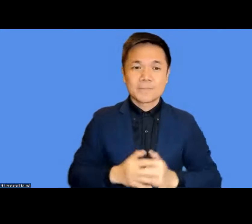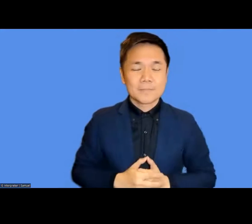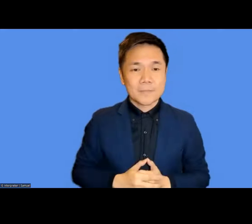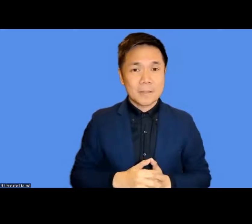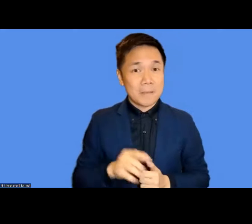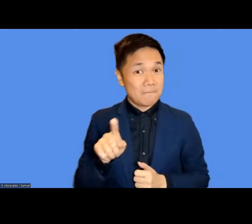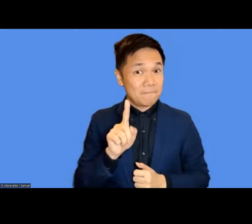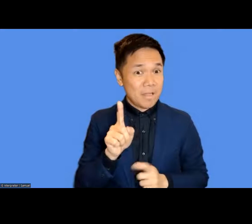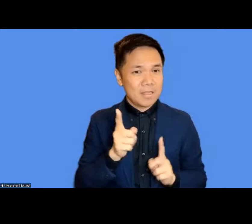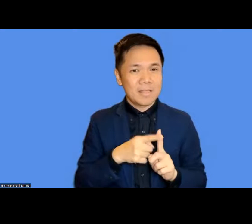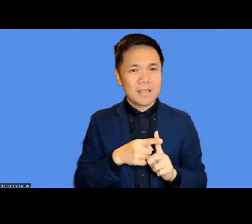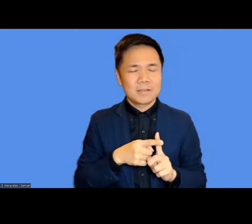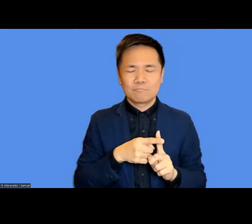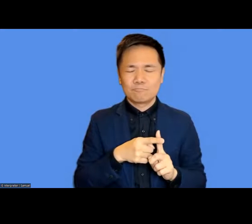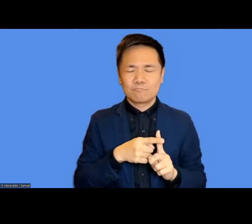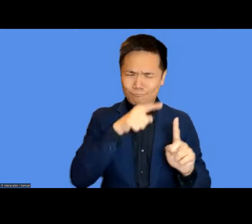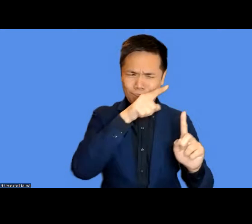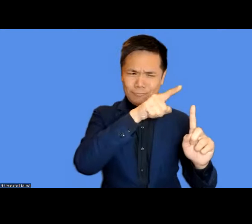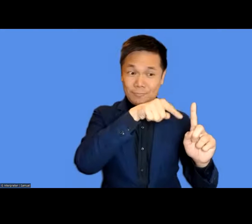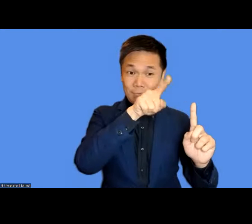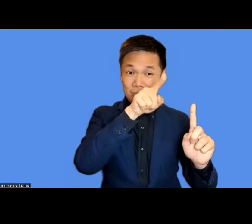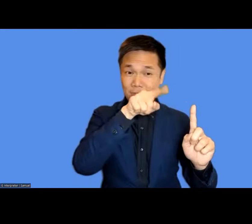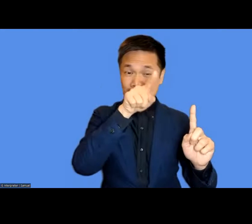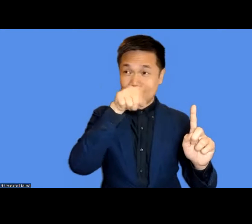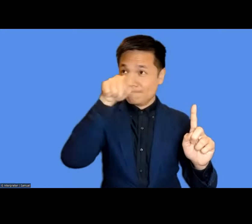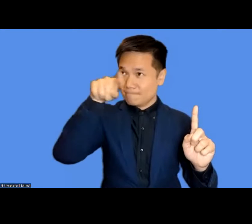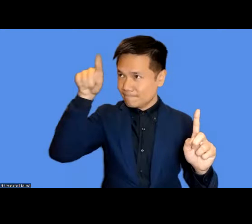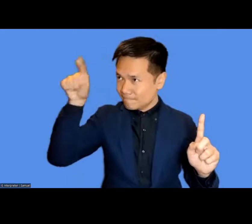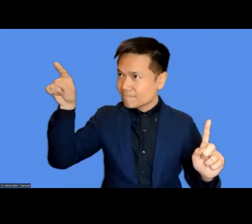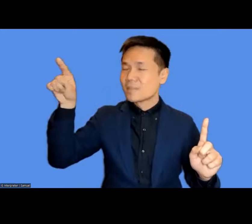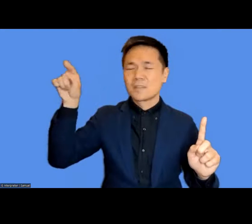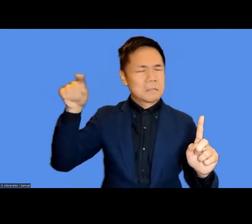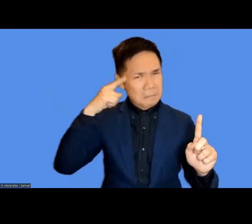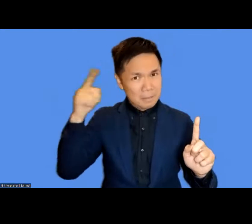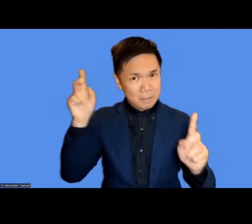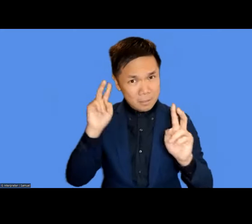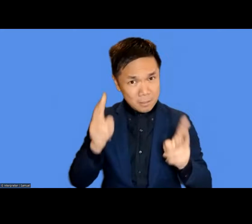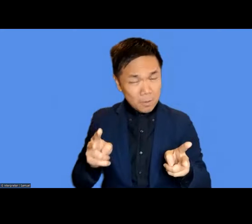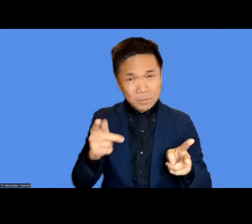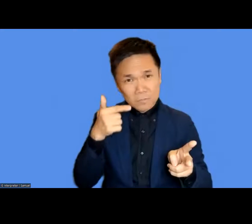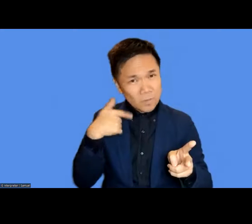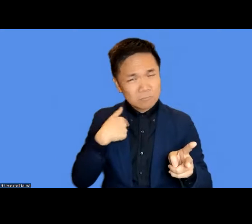data is still an important issue for persons with disabilities.